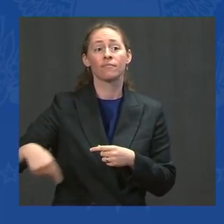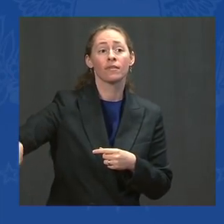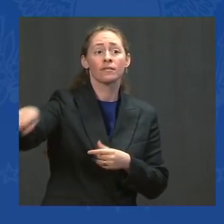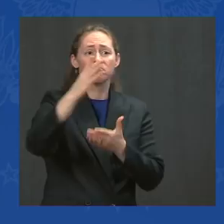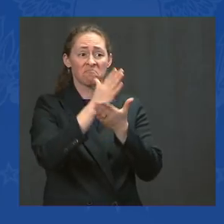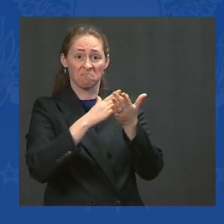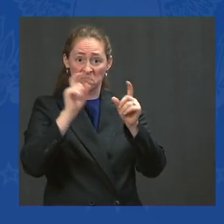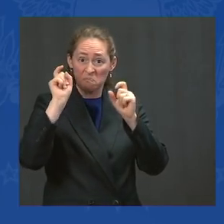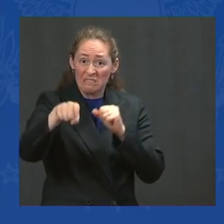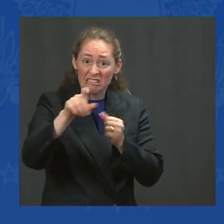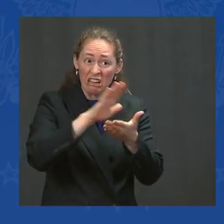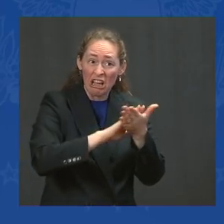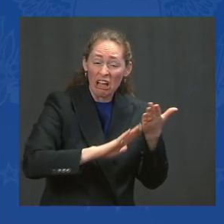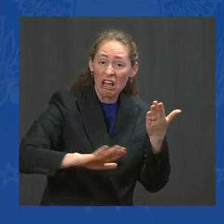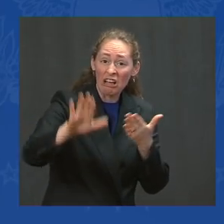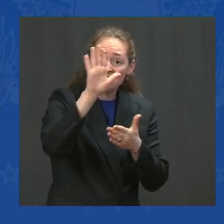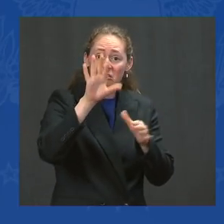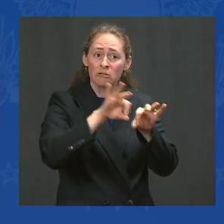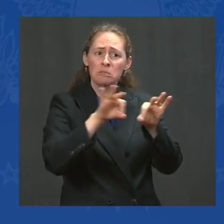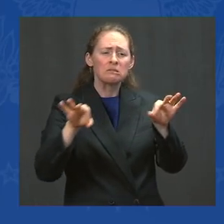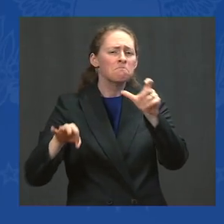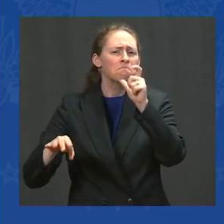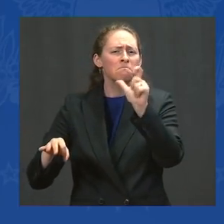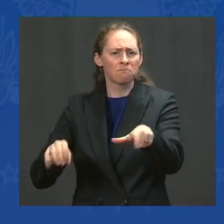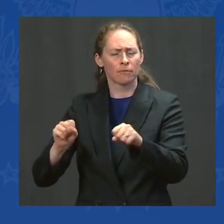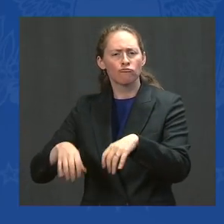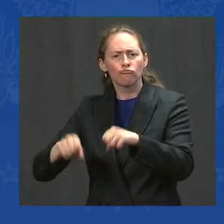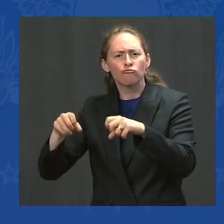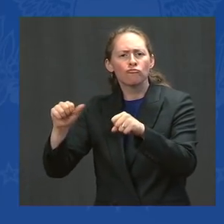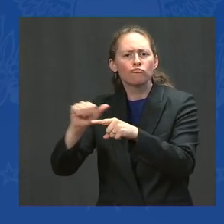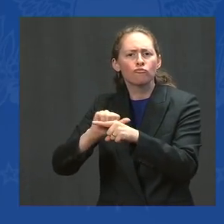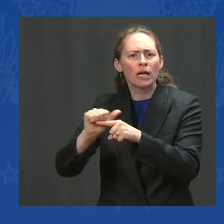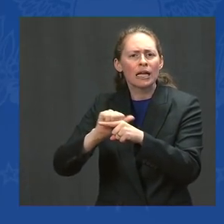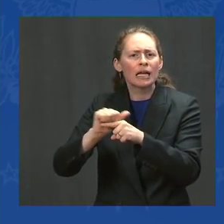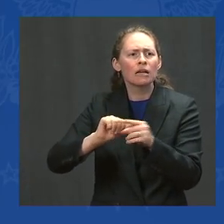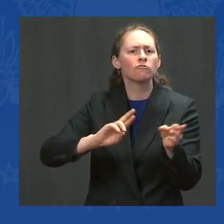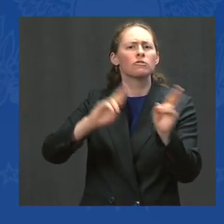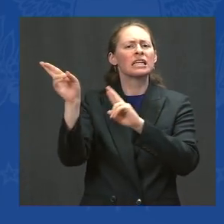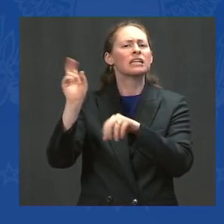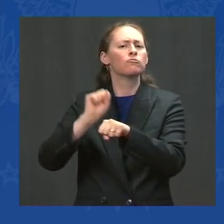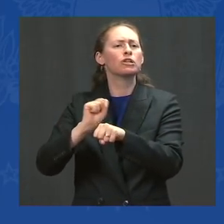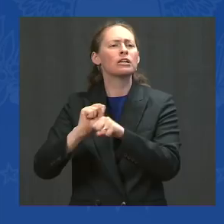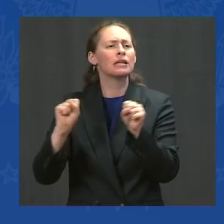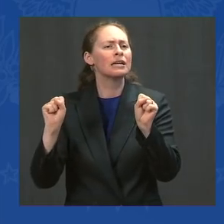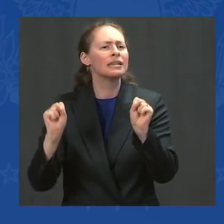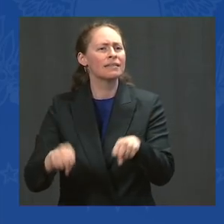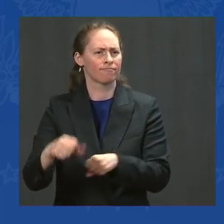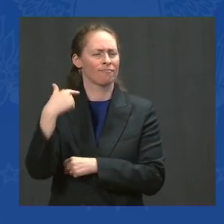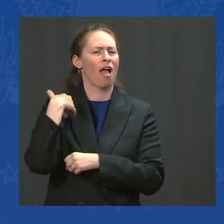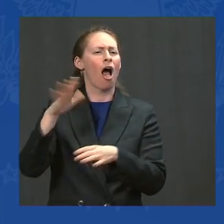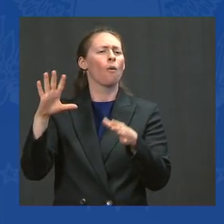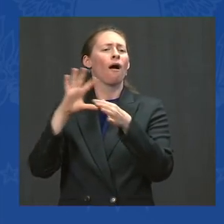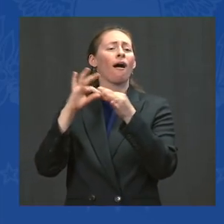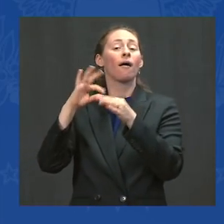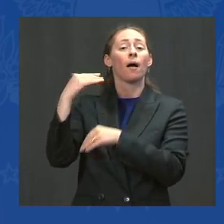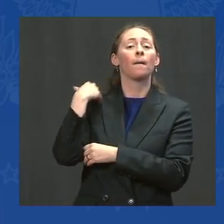I've said it before, and it's true: This is a blue-collar blueprint for building